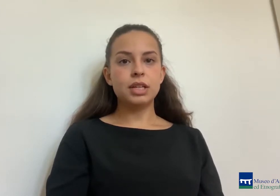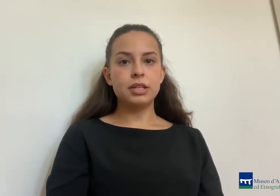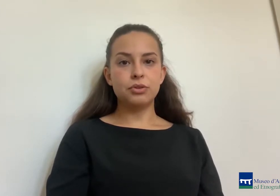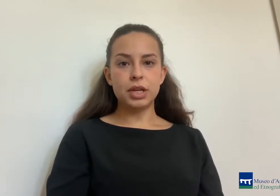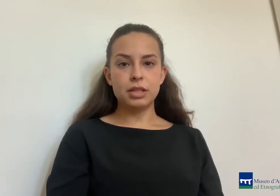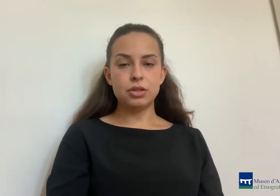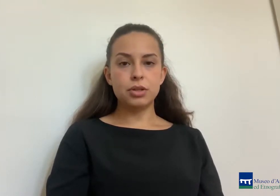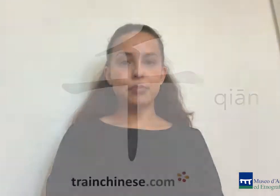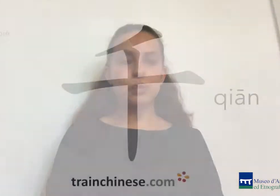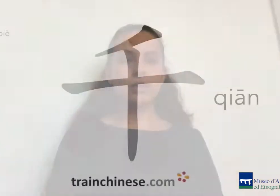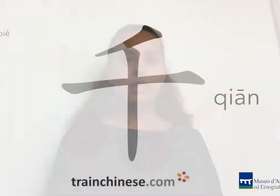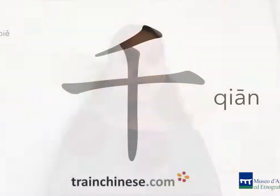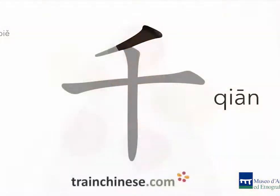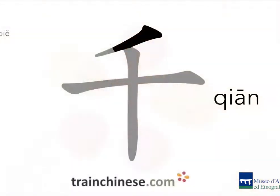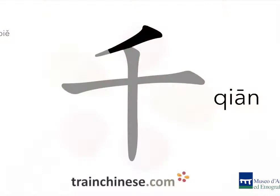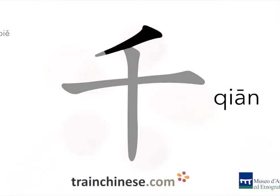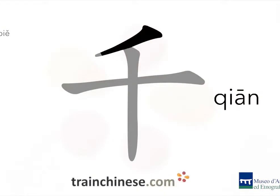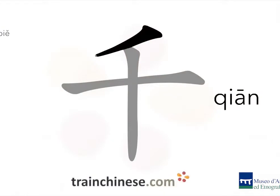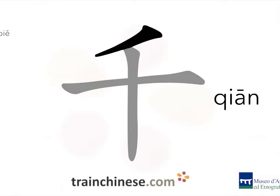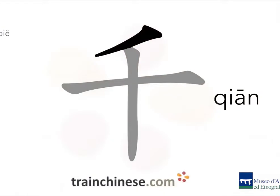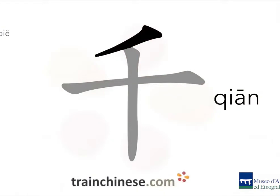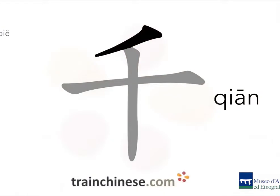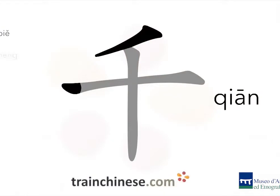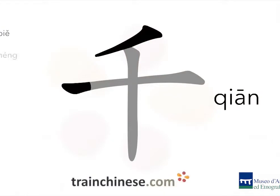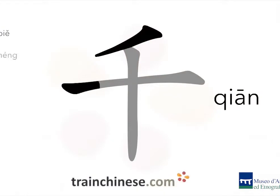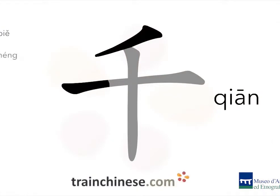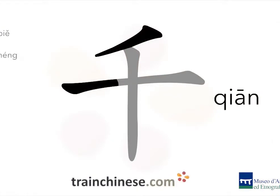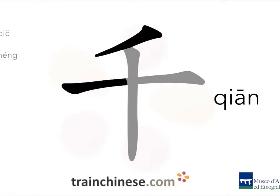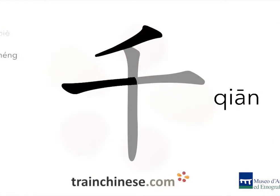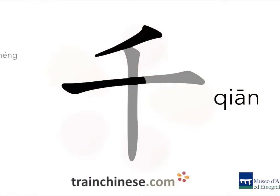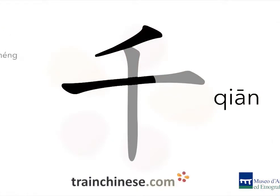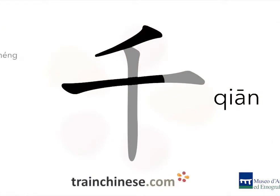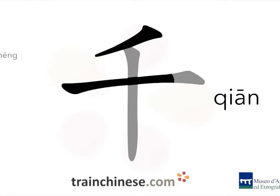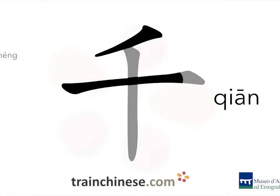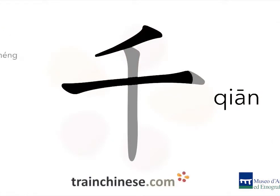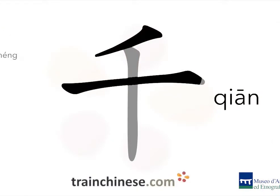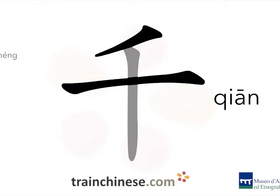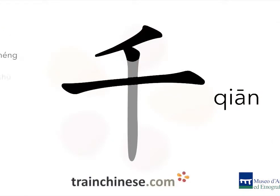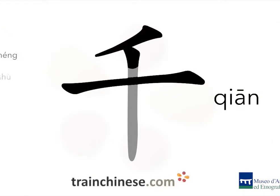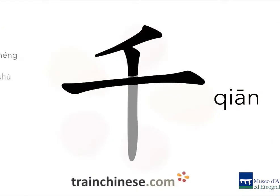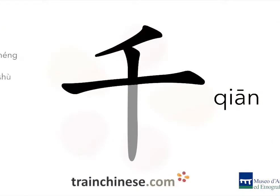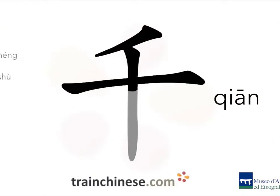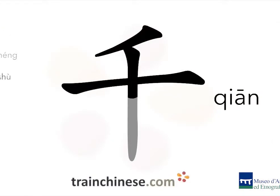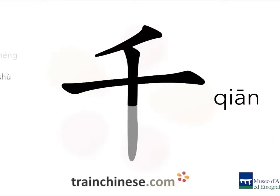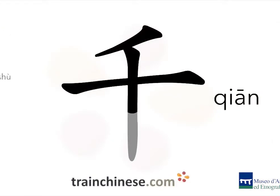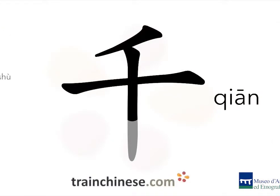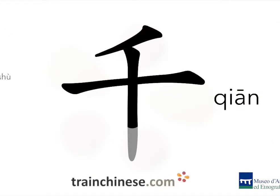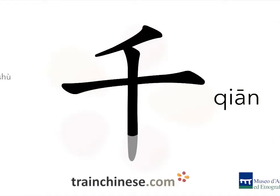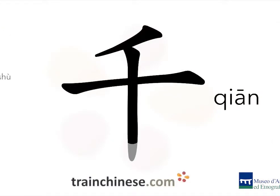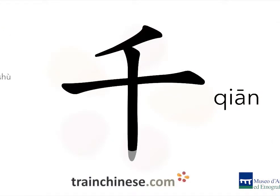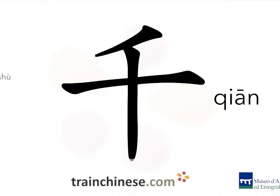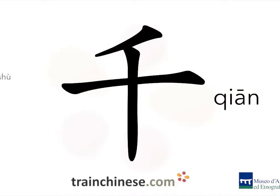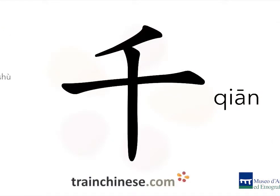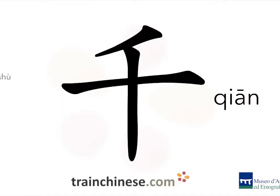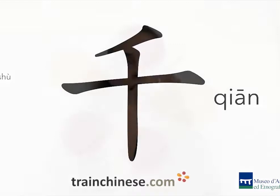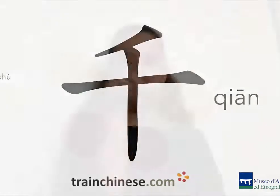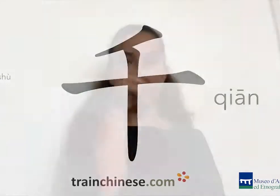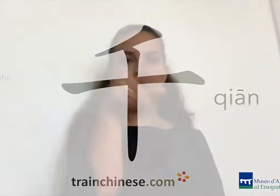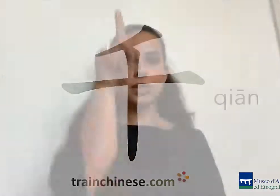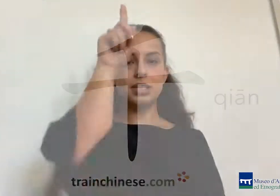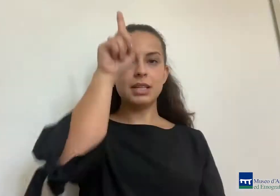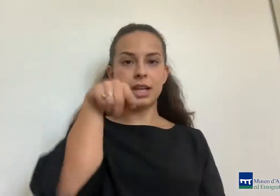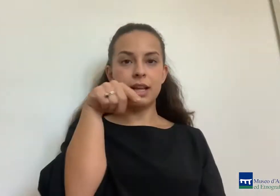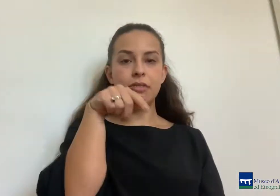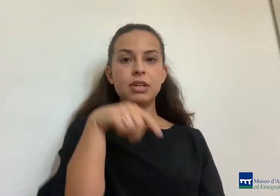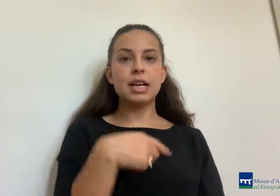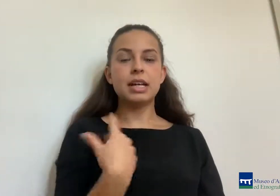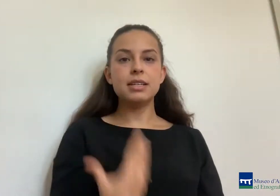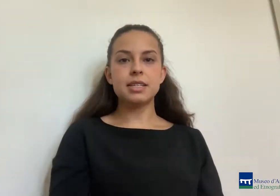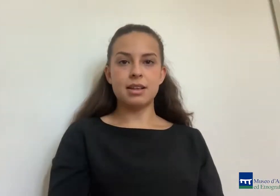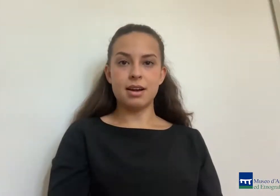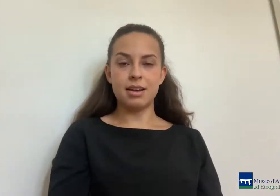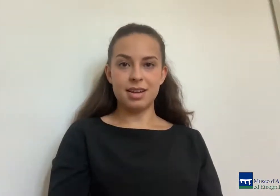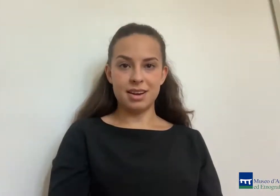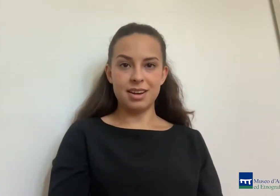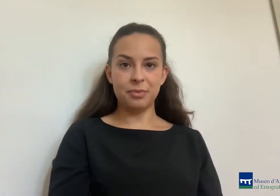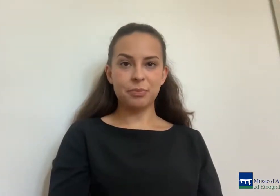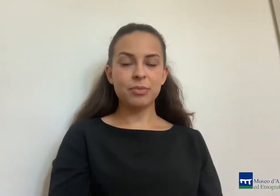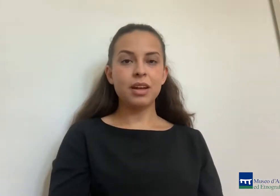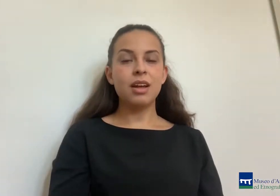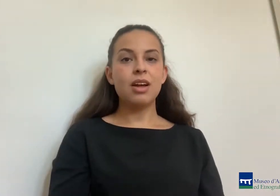An example is the word "qiān" ("a thousand") which is written with three strokes, two horizontal and one vertical, and therefore it is drawn in the air like this.